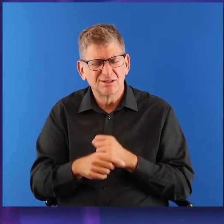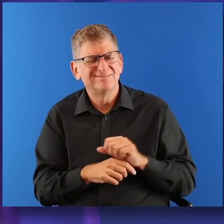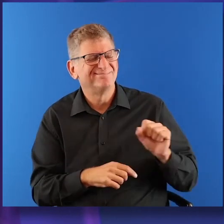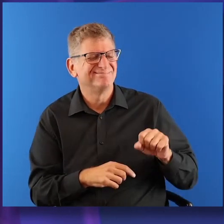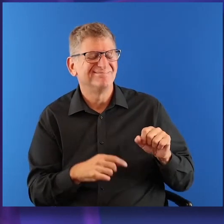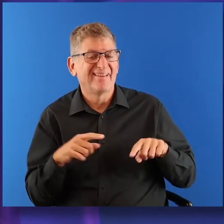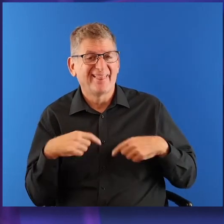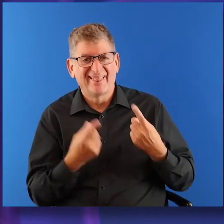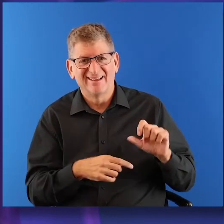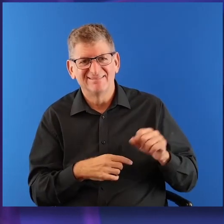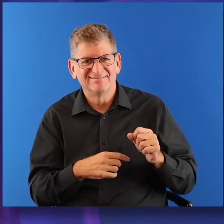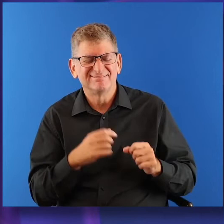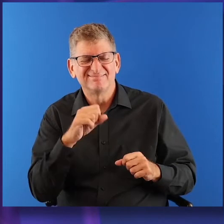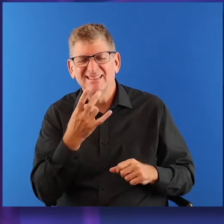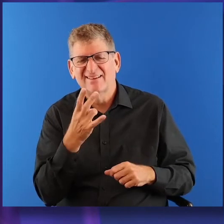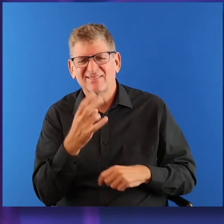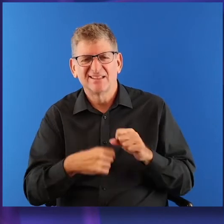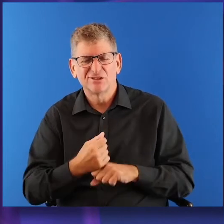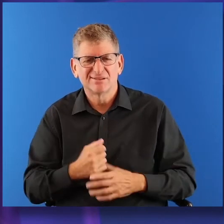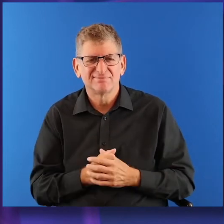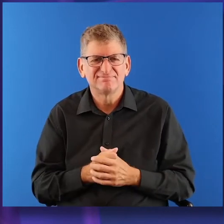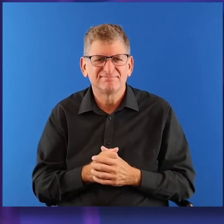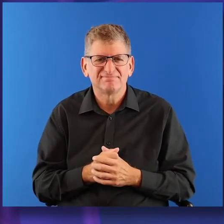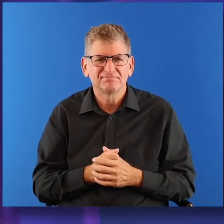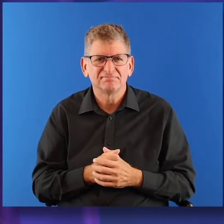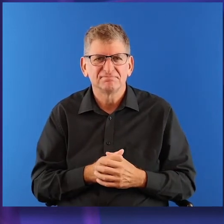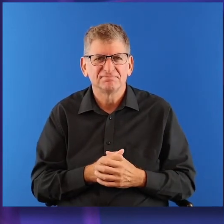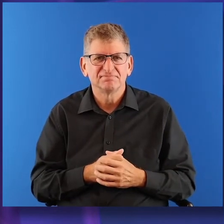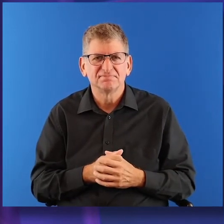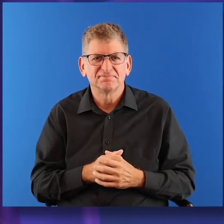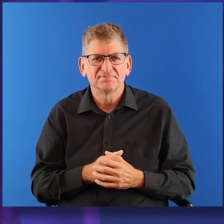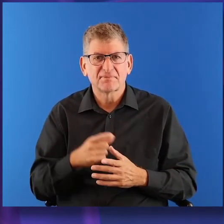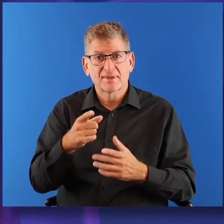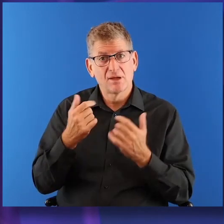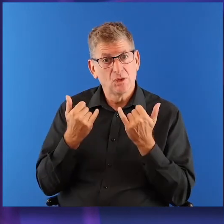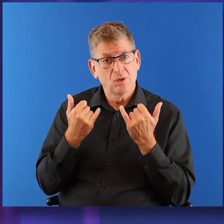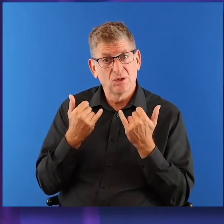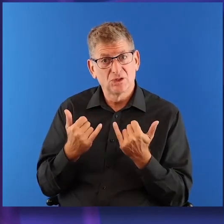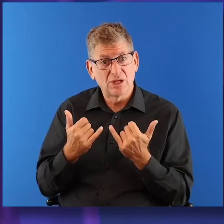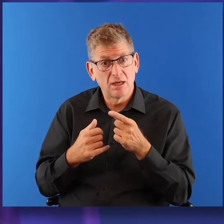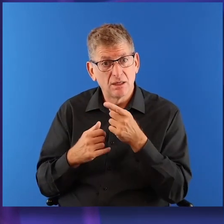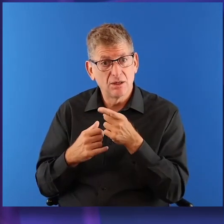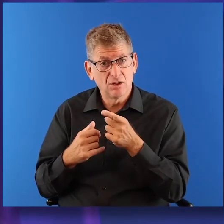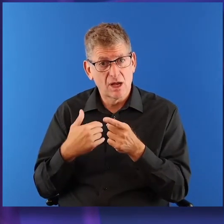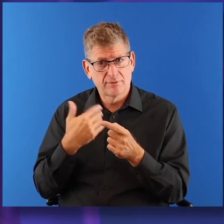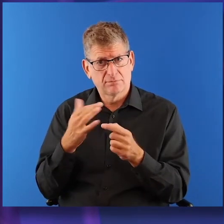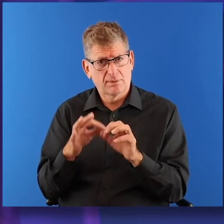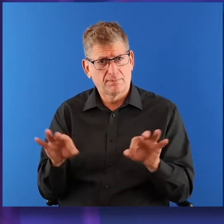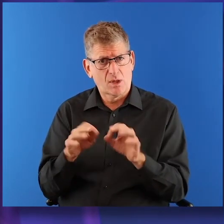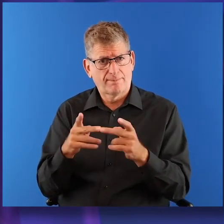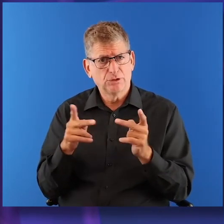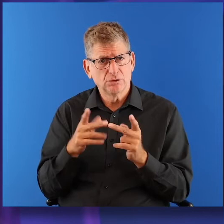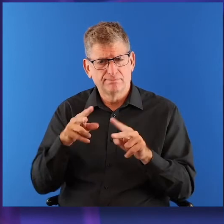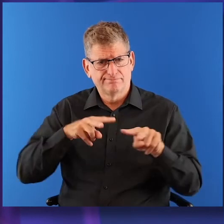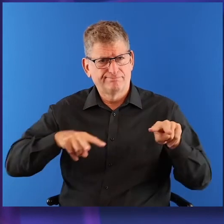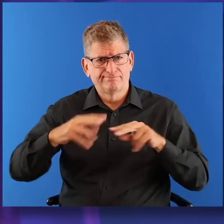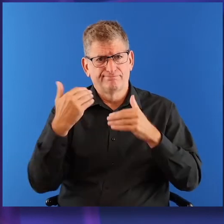It has been a while. Yeah, 17 years. Today you have the important position of overseeing